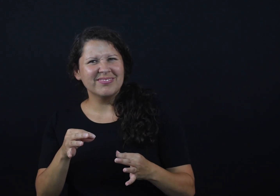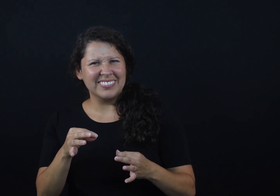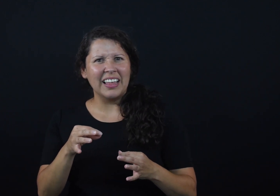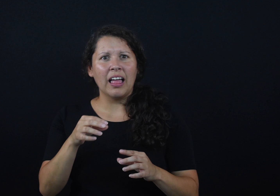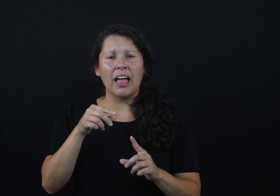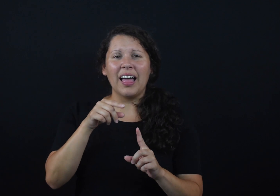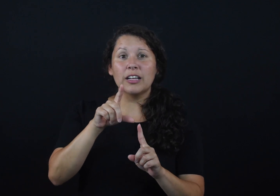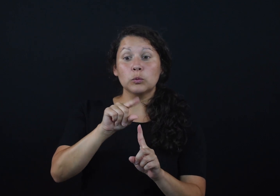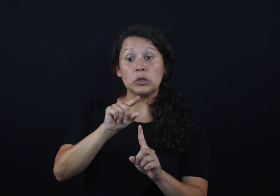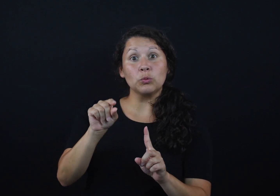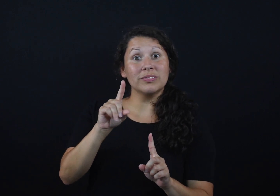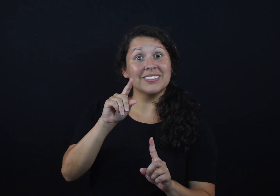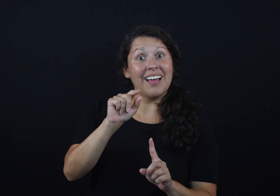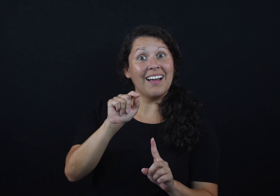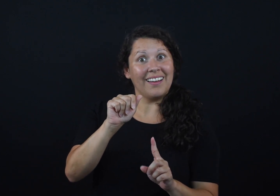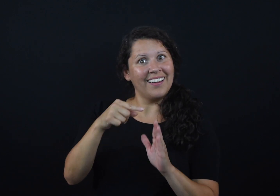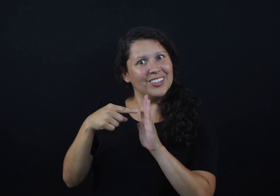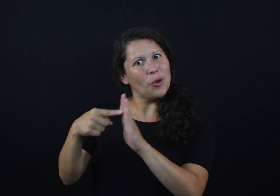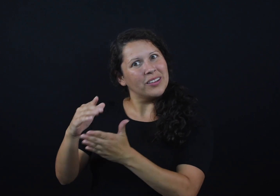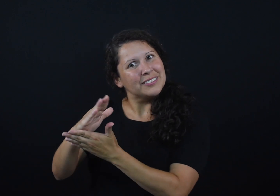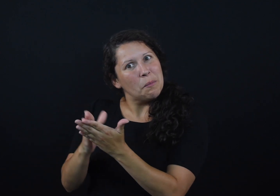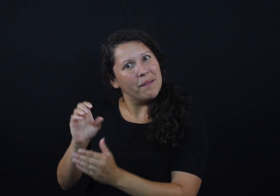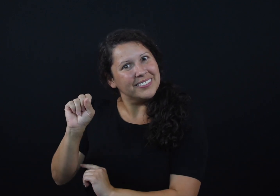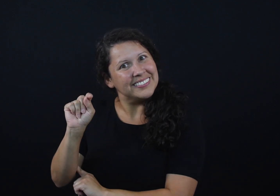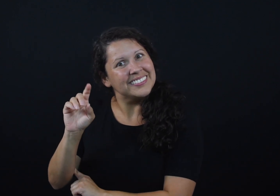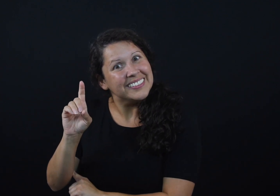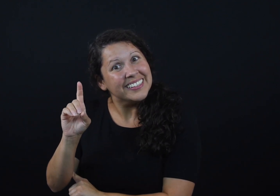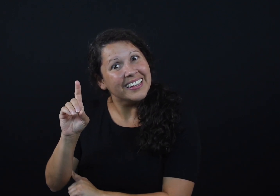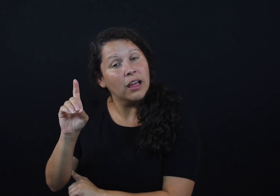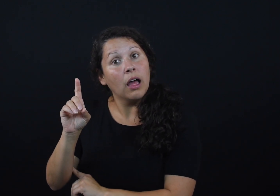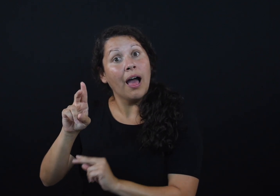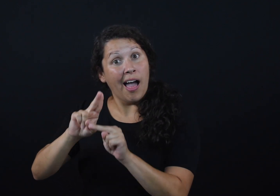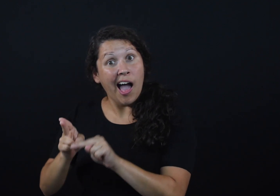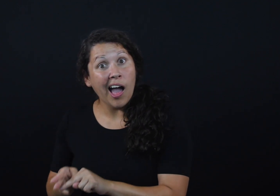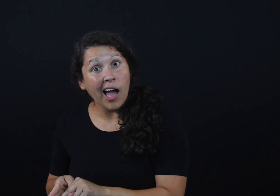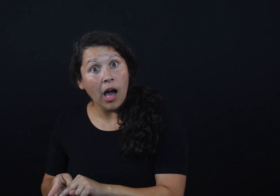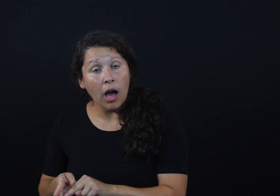show some STDs decreased, others continued to increase